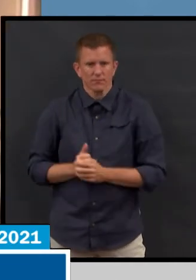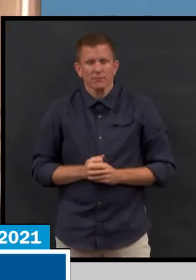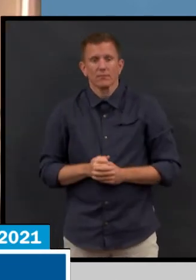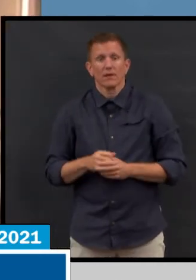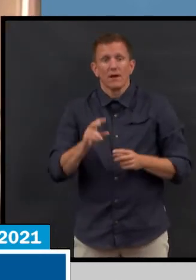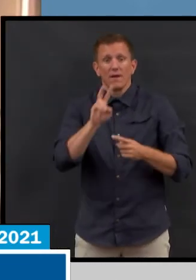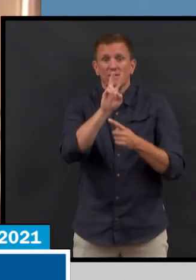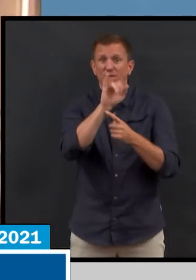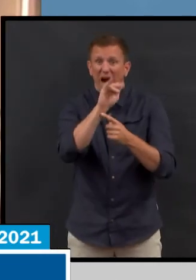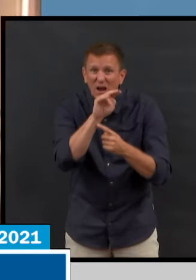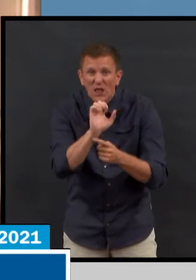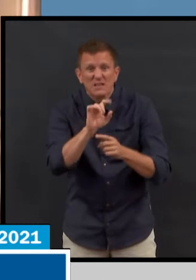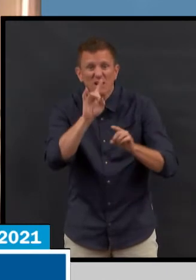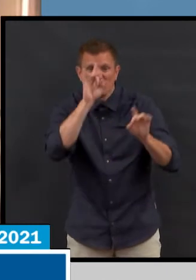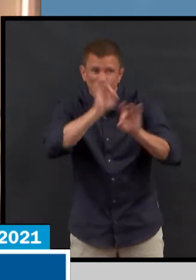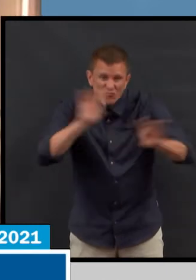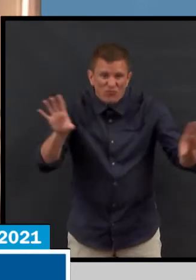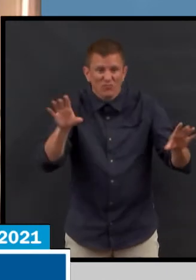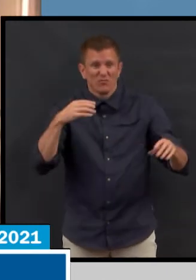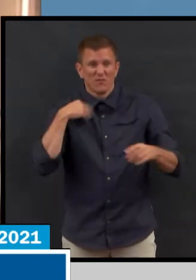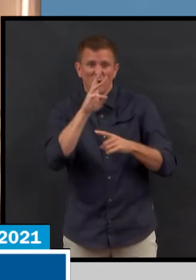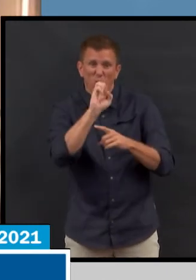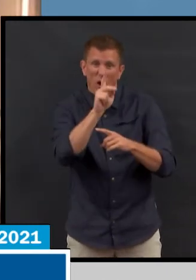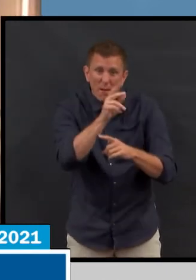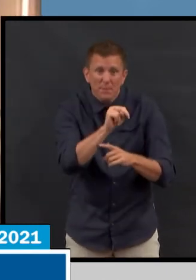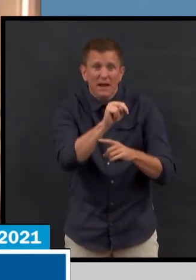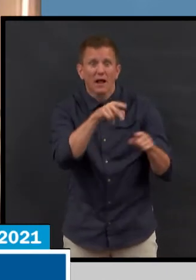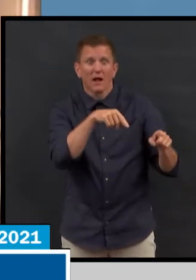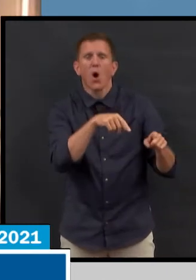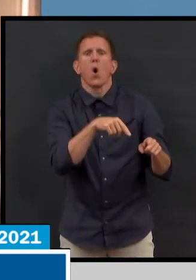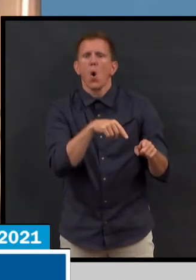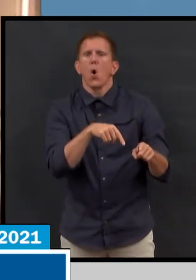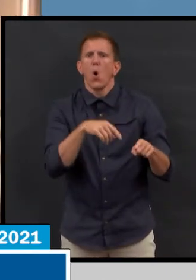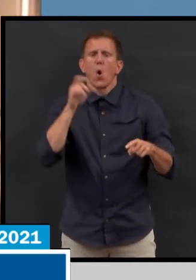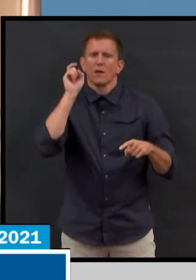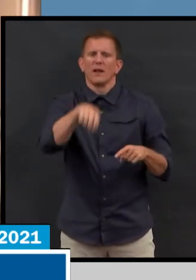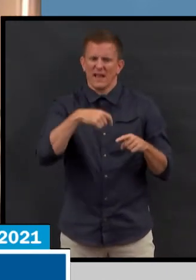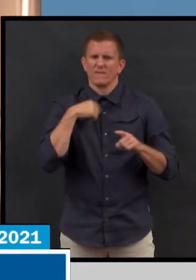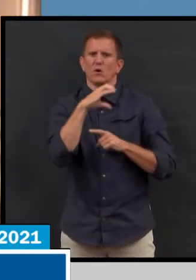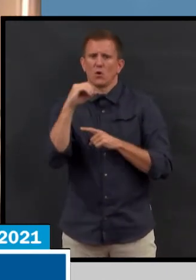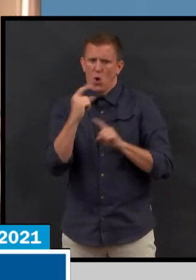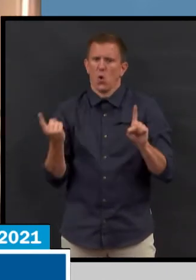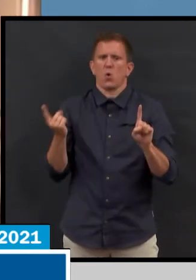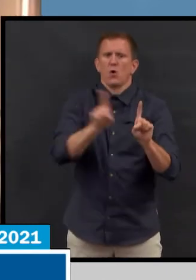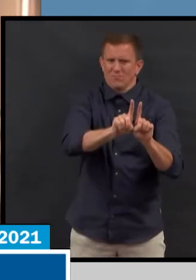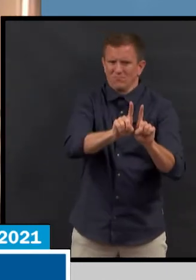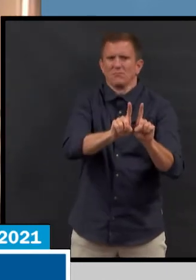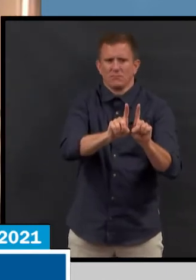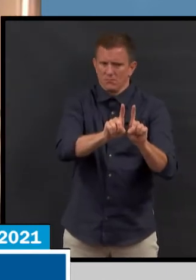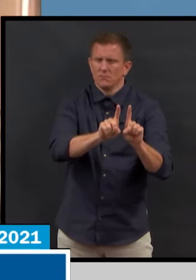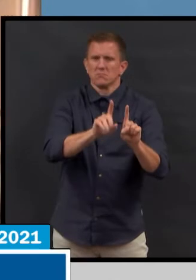call all of those are great uh in addition to the expansion of co-responders and star